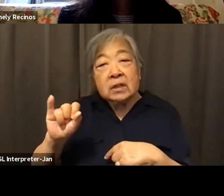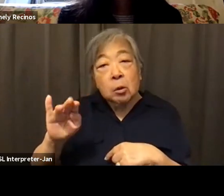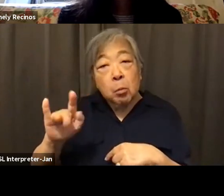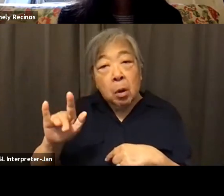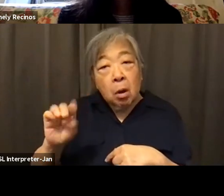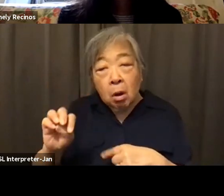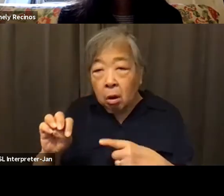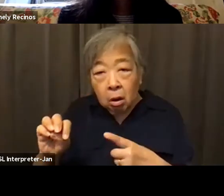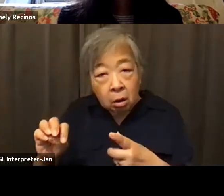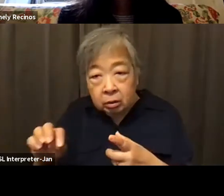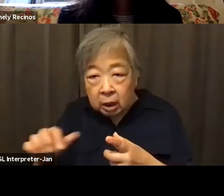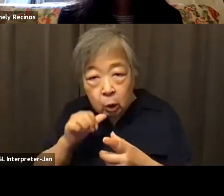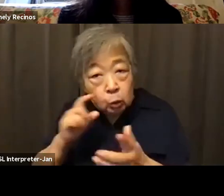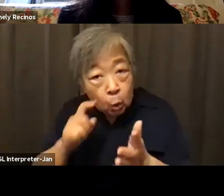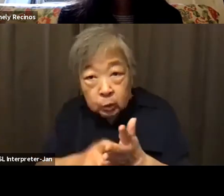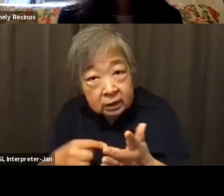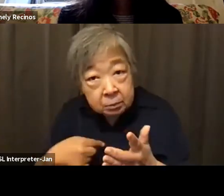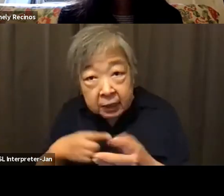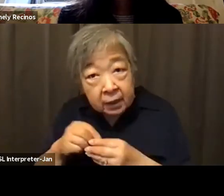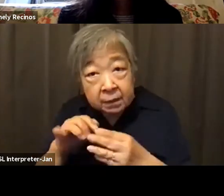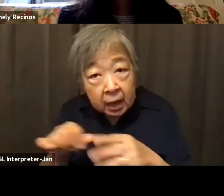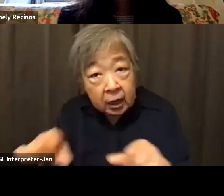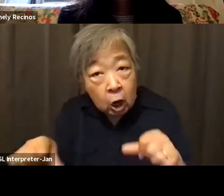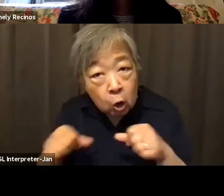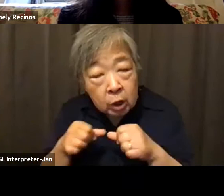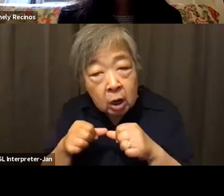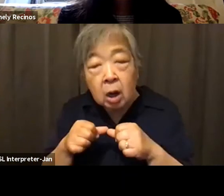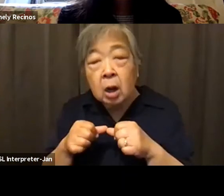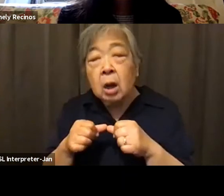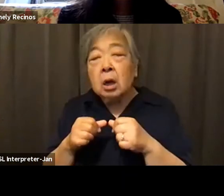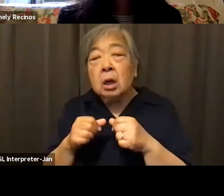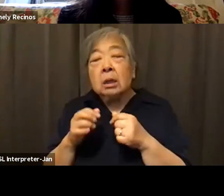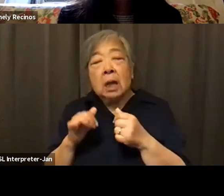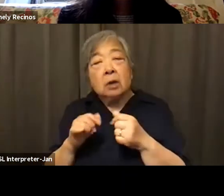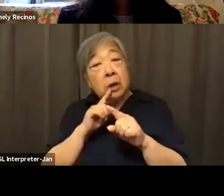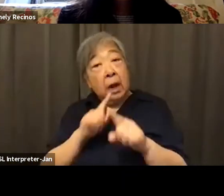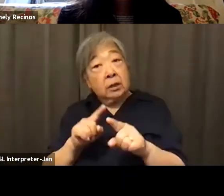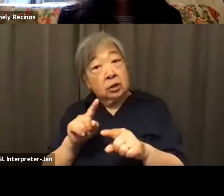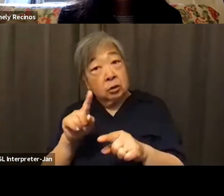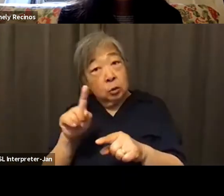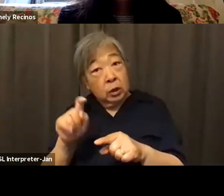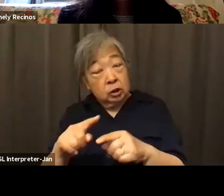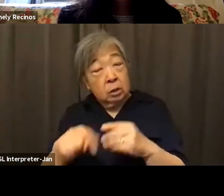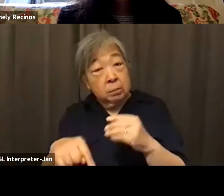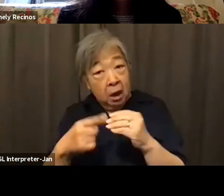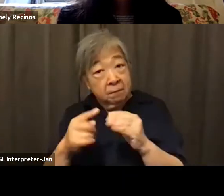And to answer your question about family, both of my parents emigrated from West Africa